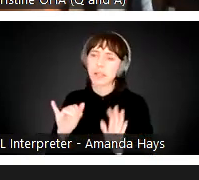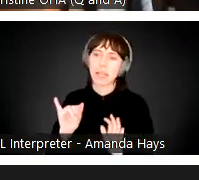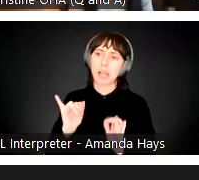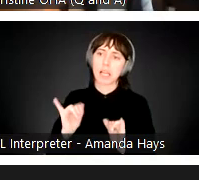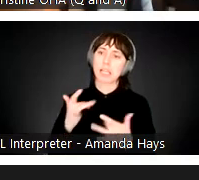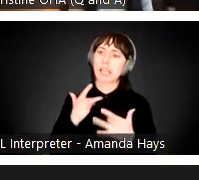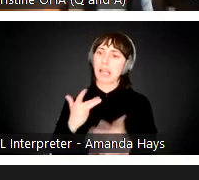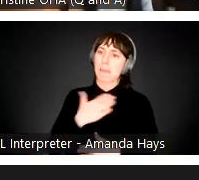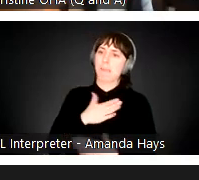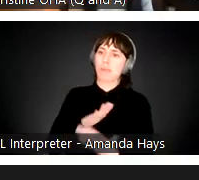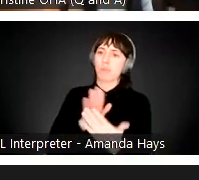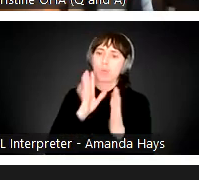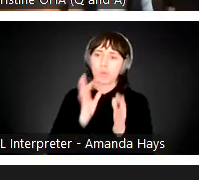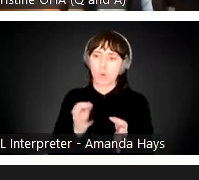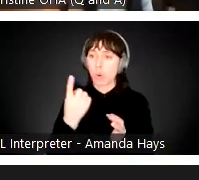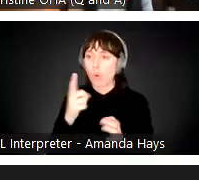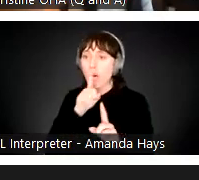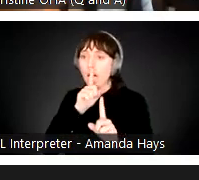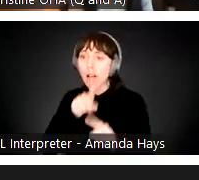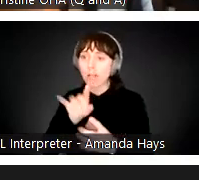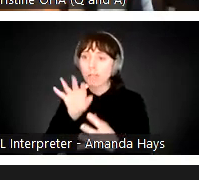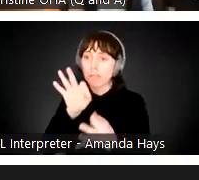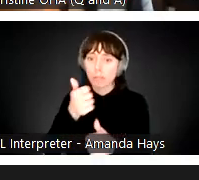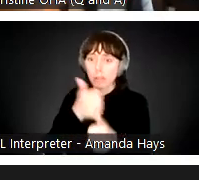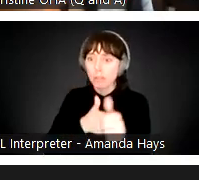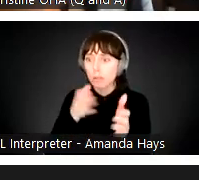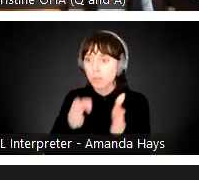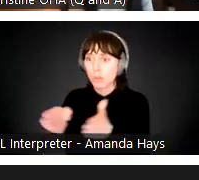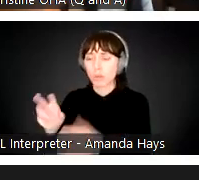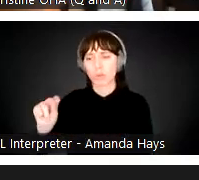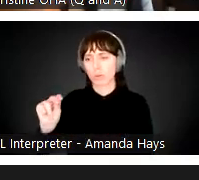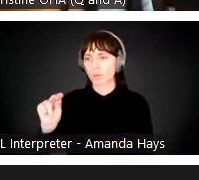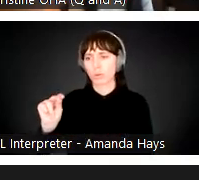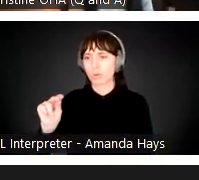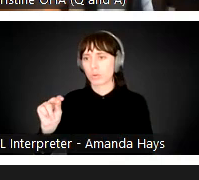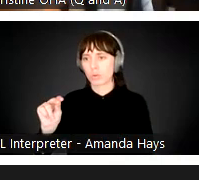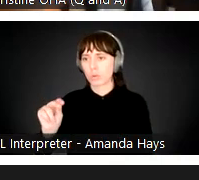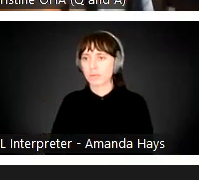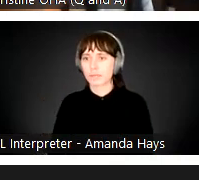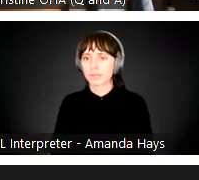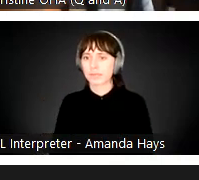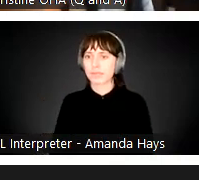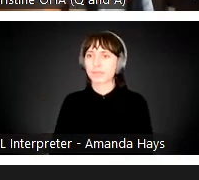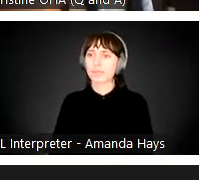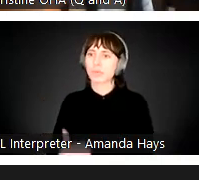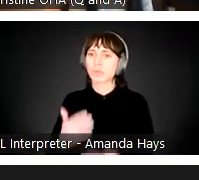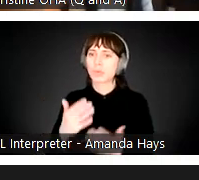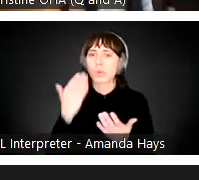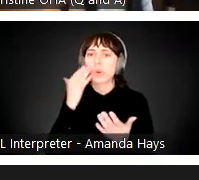decision. I don't think there's one answer for every person, I think it's really, I really am, like a rubric for making any kind of